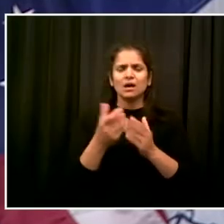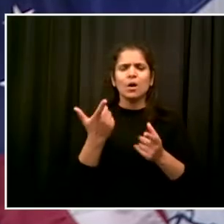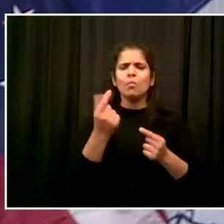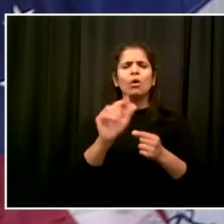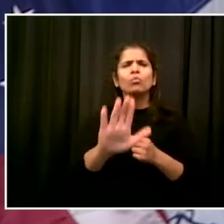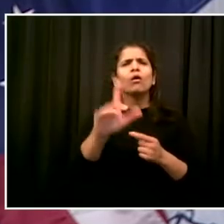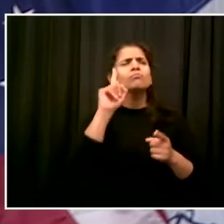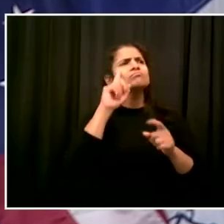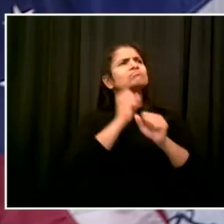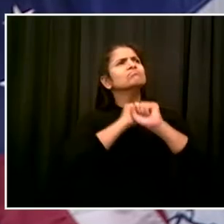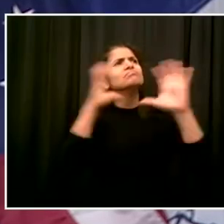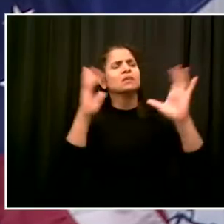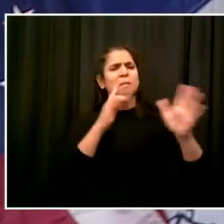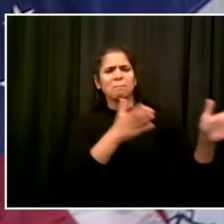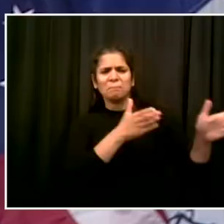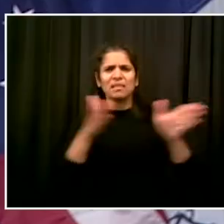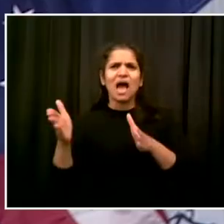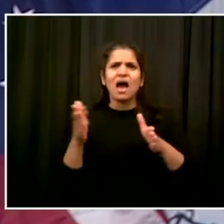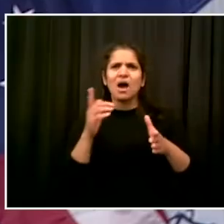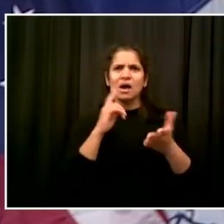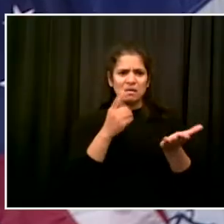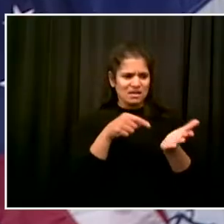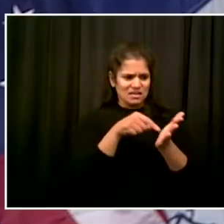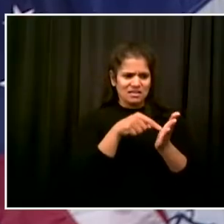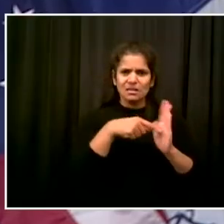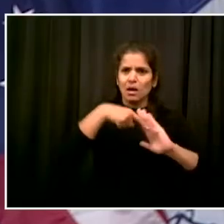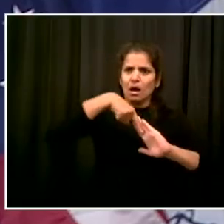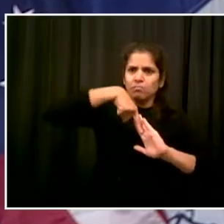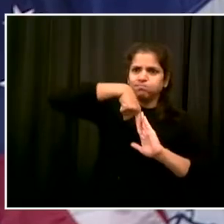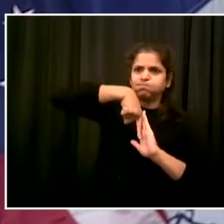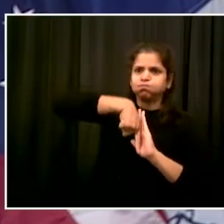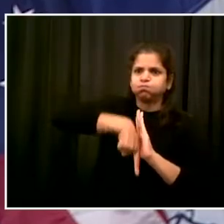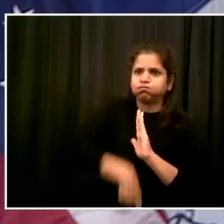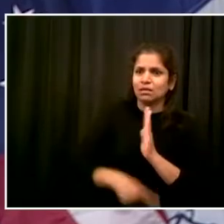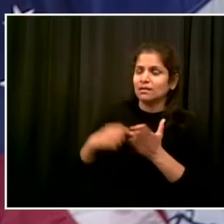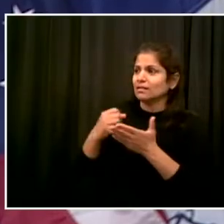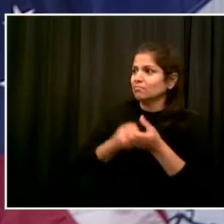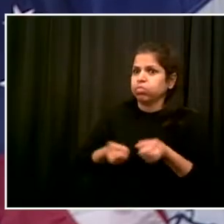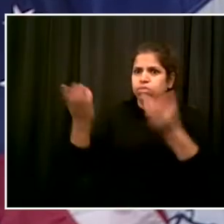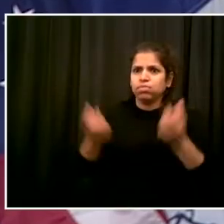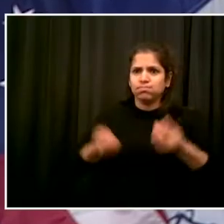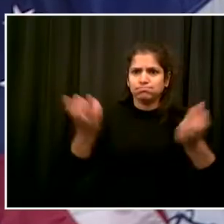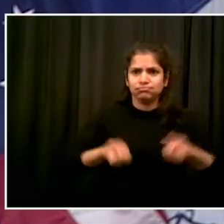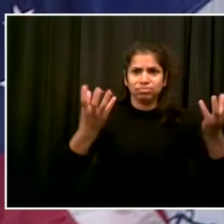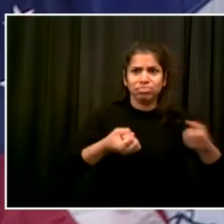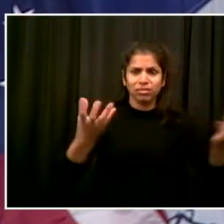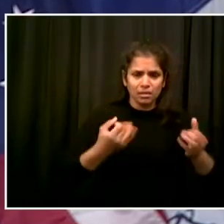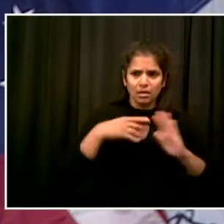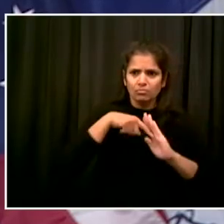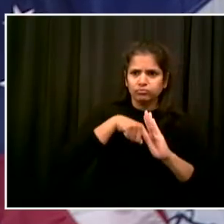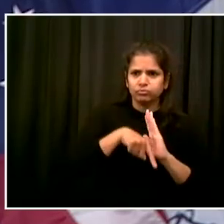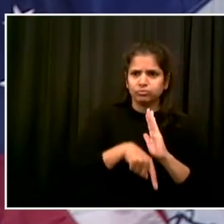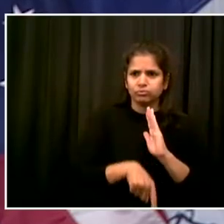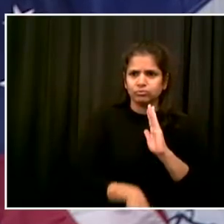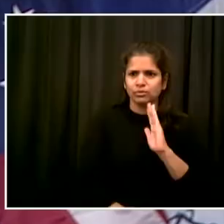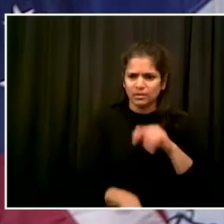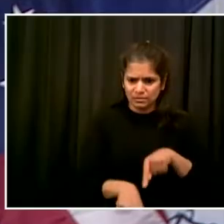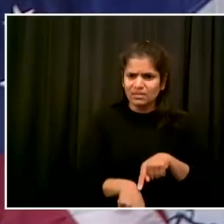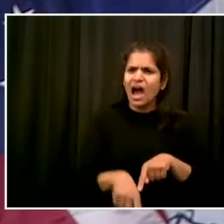GOOD MORNING, MR. MAYOR. HOW E ARYOU DOING? GOOD, HOW ARE YOU? I' DMOI NG GOOD. A COUPLE OF QUESTIONS, WHAT IS HET PLAN TO PAY BACK THE ADDITIONAL DEBT TATH THE ITCY S I